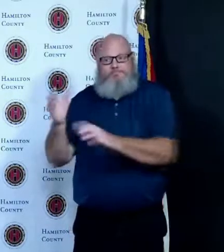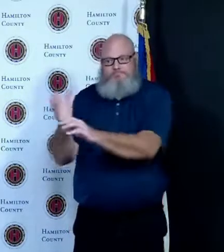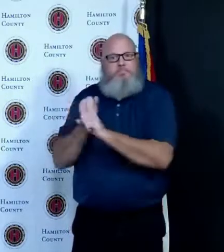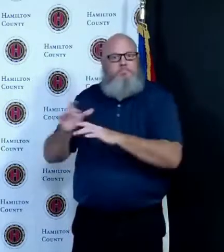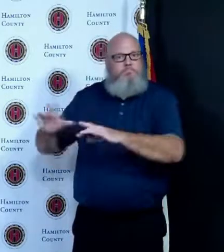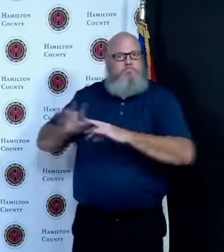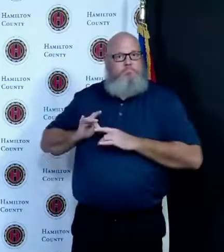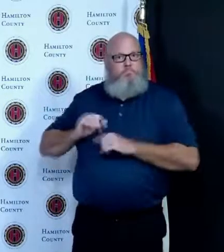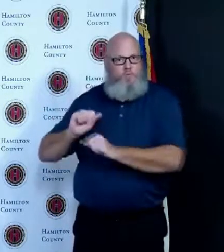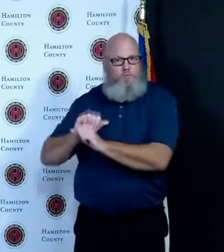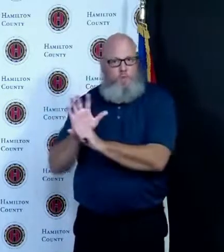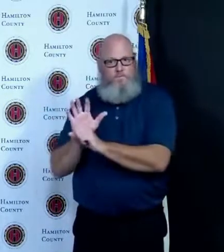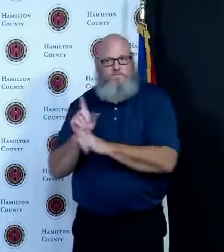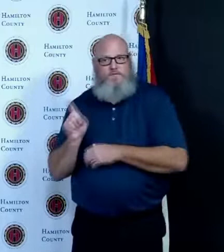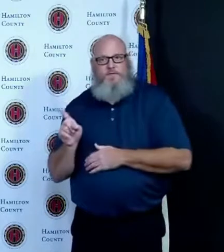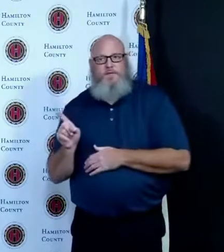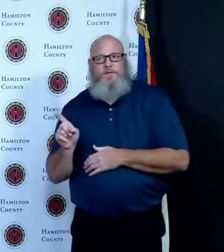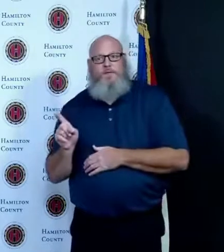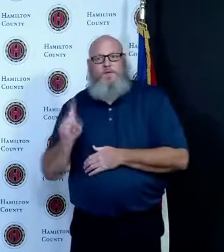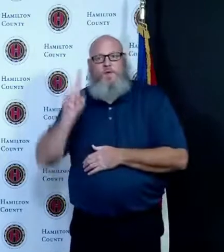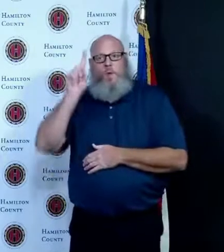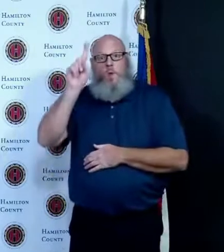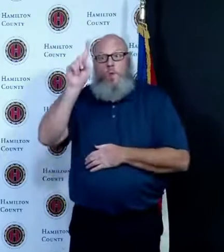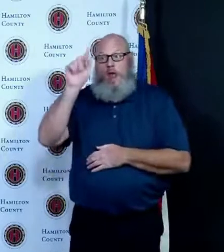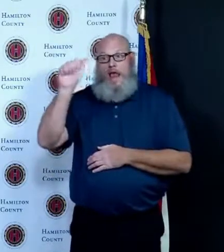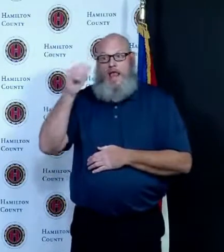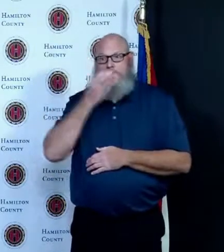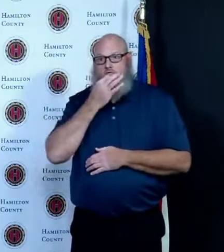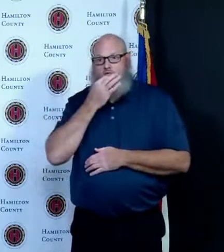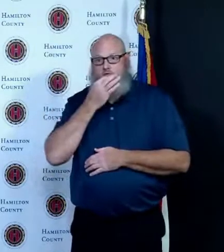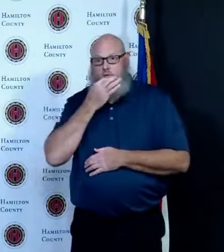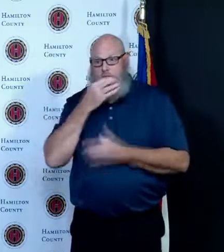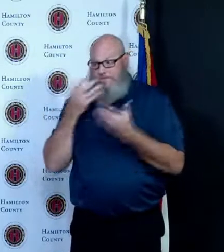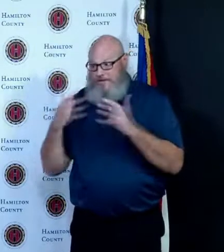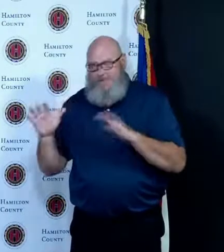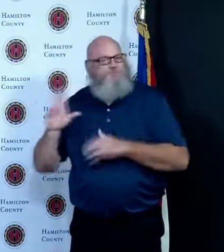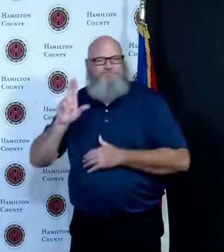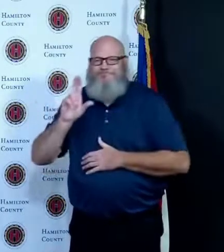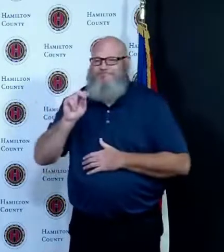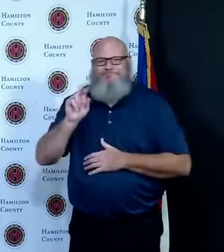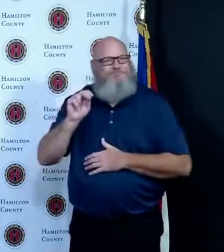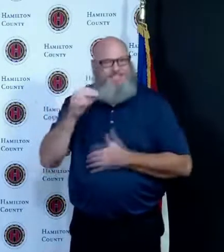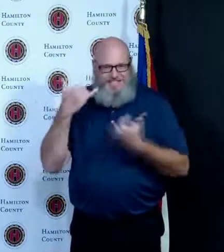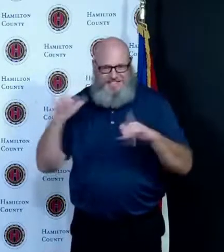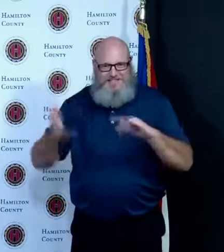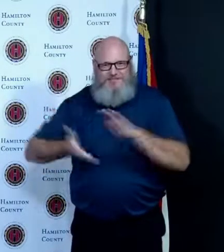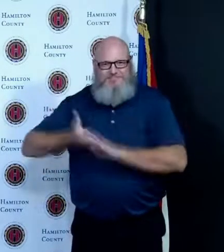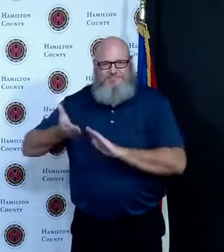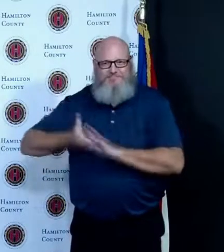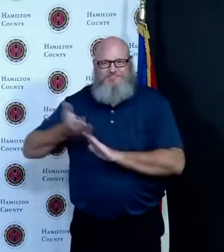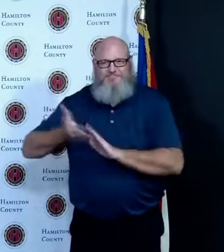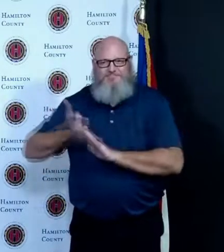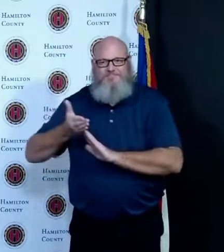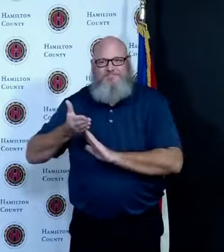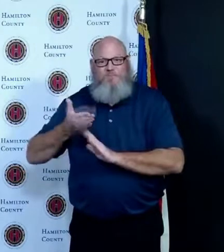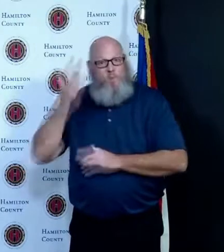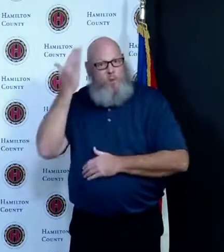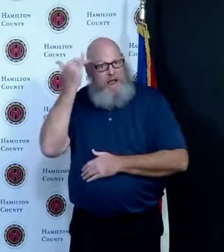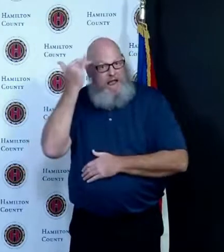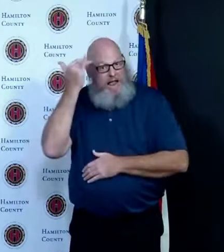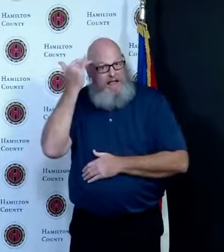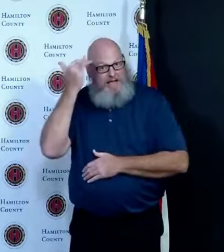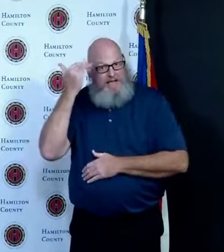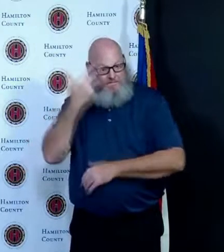out 1A now we are moving to a second tier which is folks that are over the age of 80 as of next week